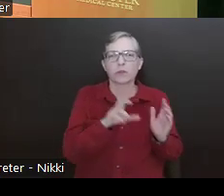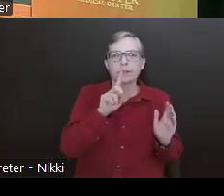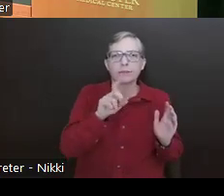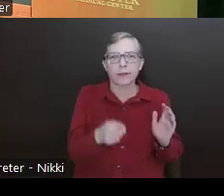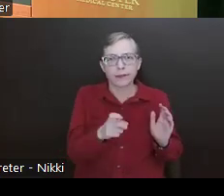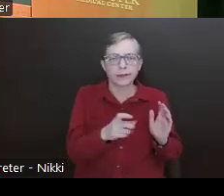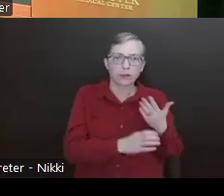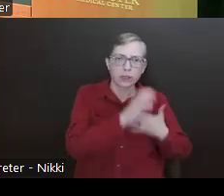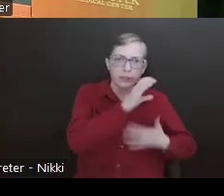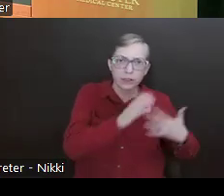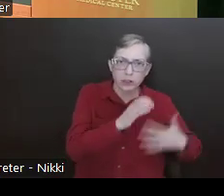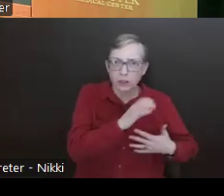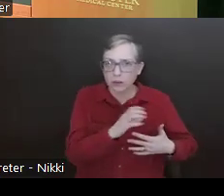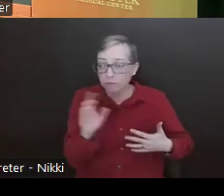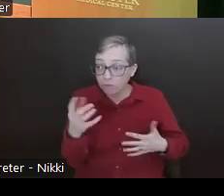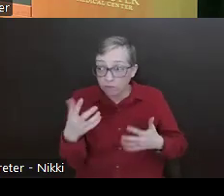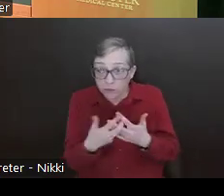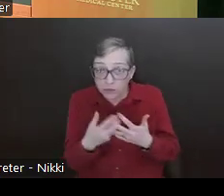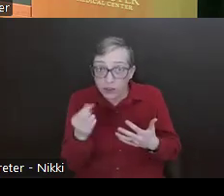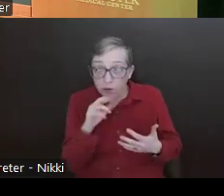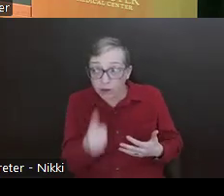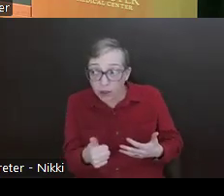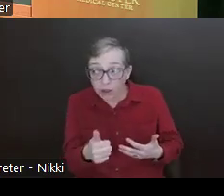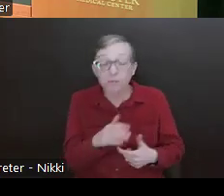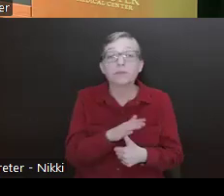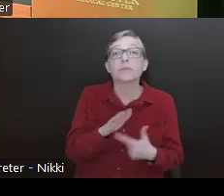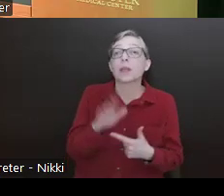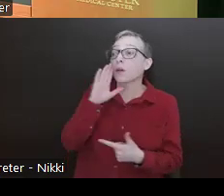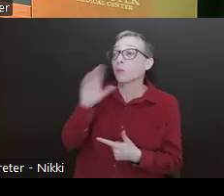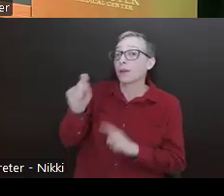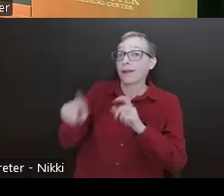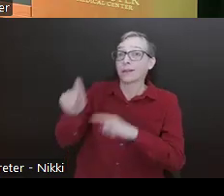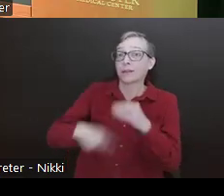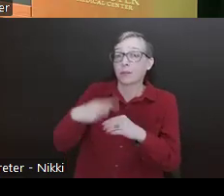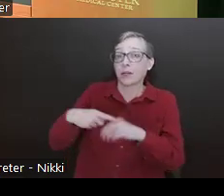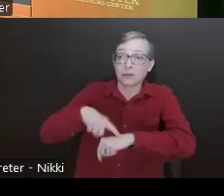i'm going to ask about the timeline and and kind of think um about whether it makes sense